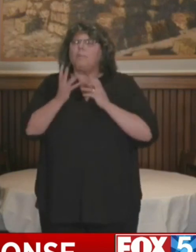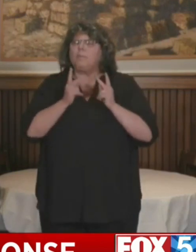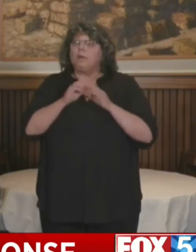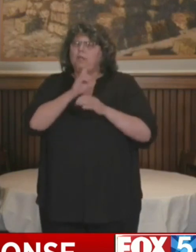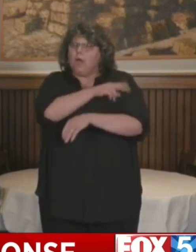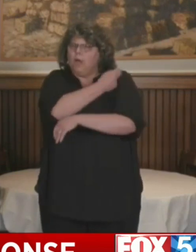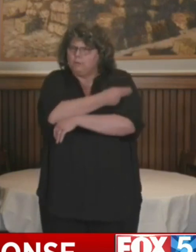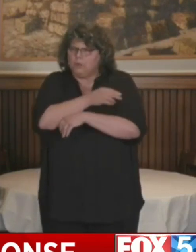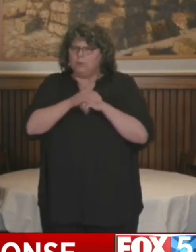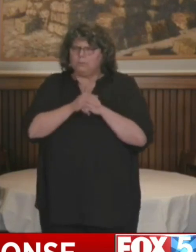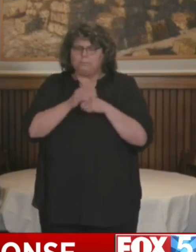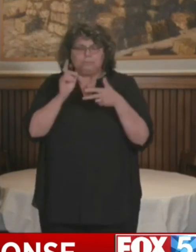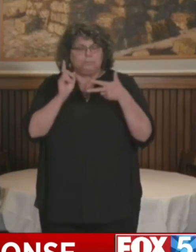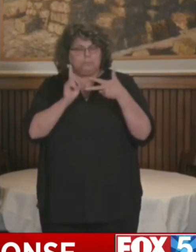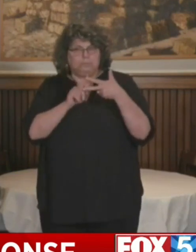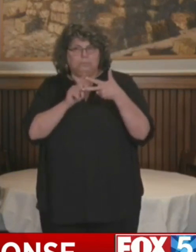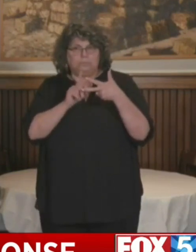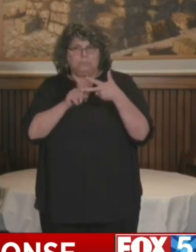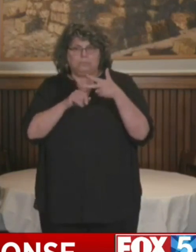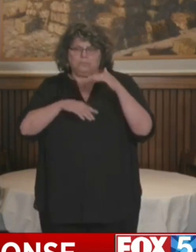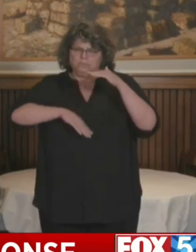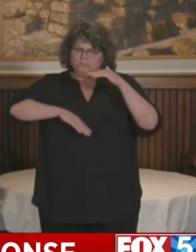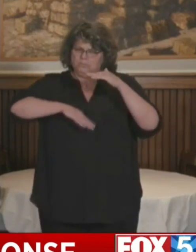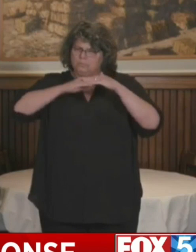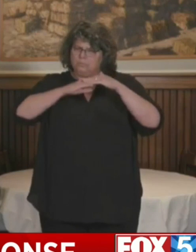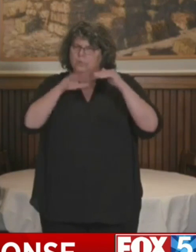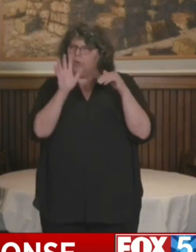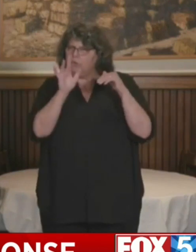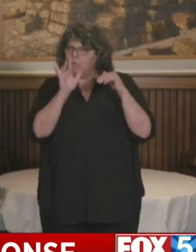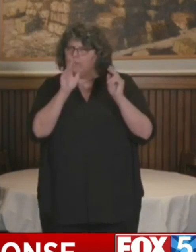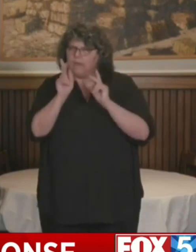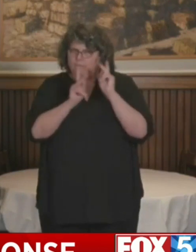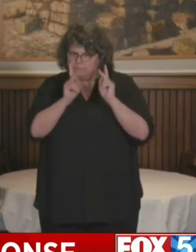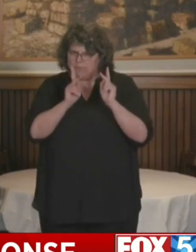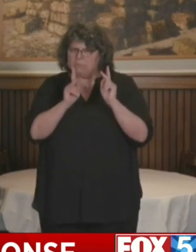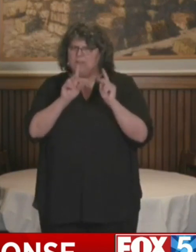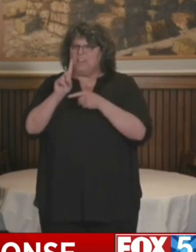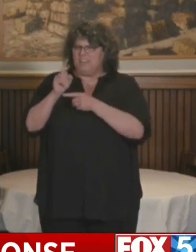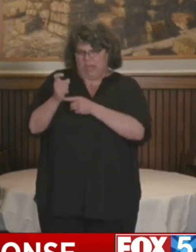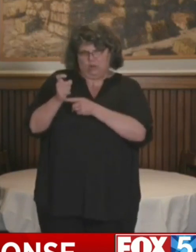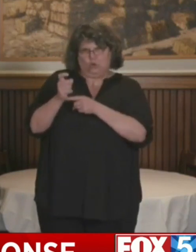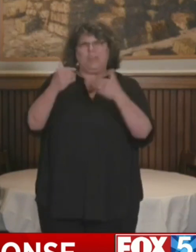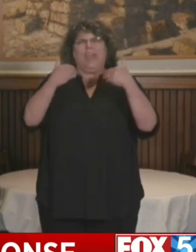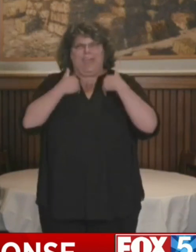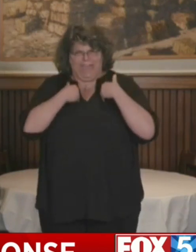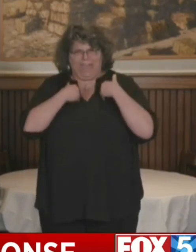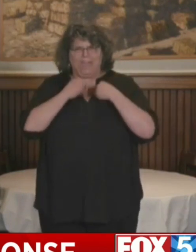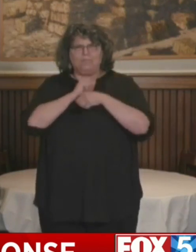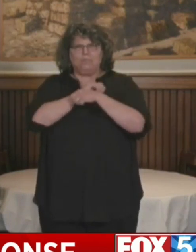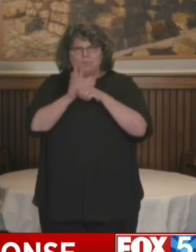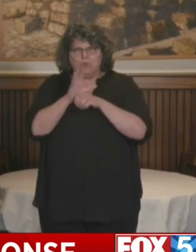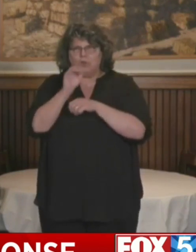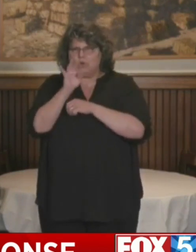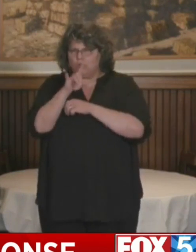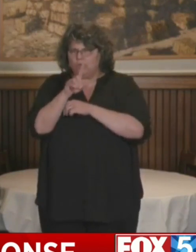PERCENTAGE INCREASE. SO IT'S A MEETING THAT FIRST METRIC AROUND HOSPITALIZATIONS THE SECOND ONE IS LOOKING AT